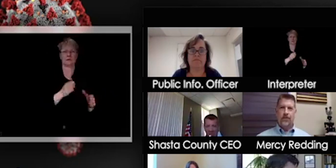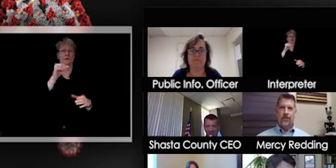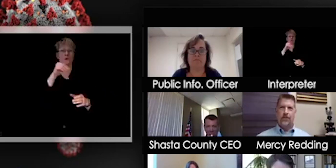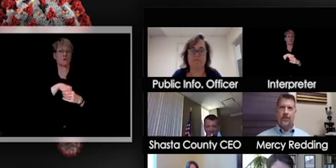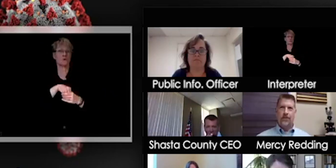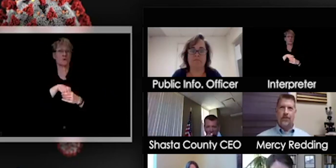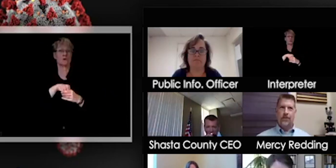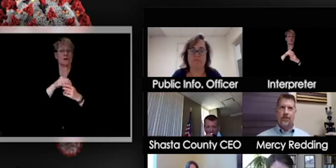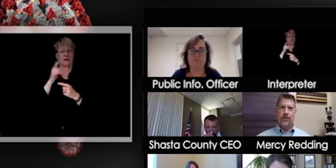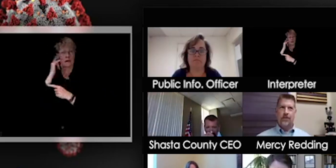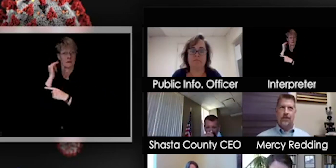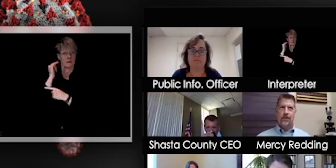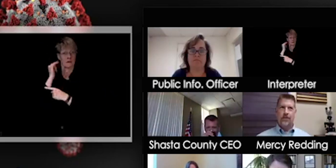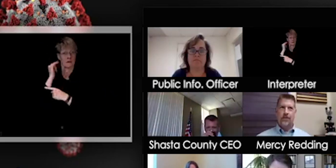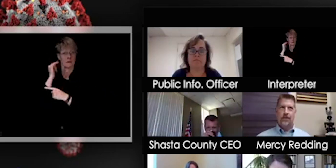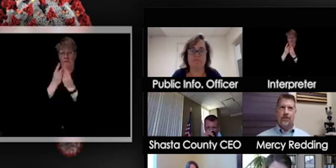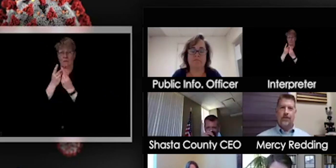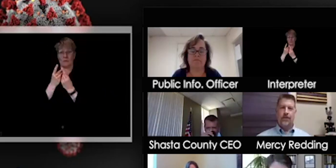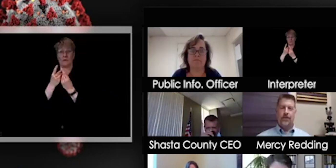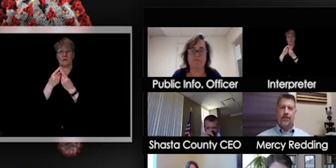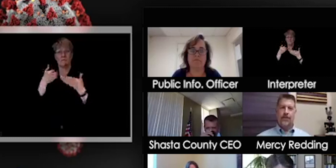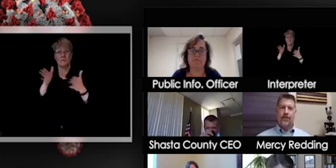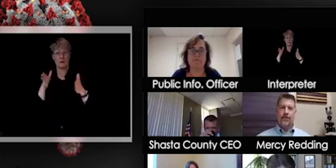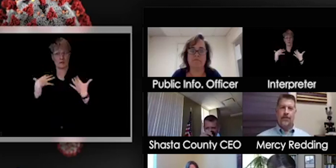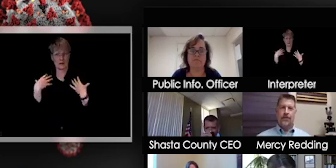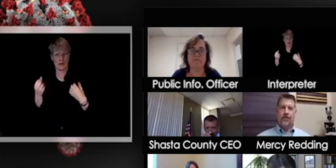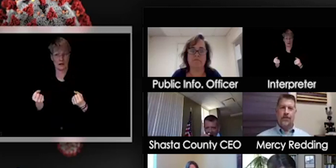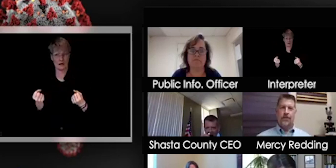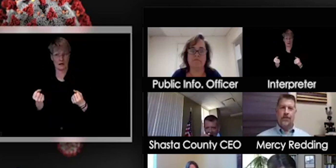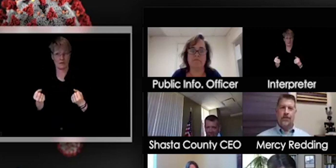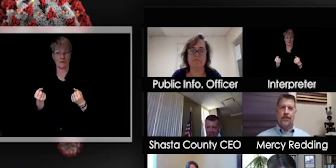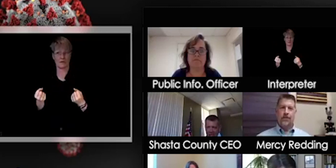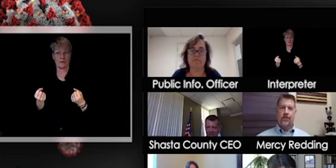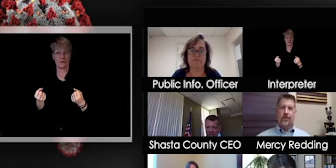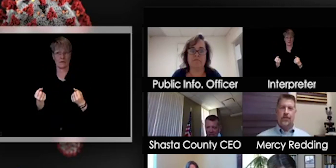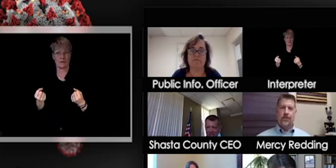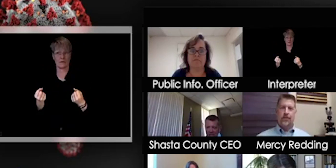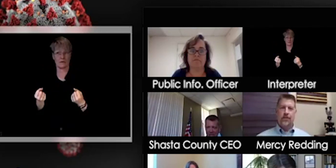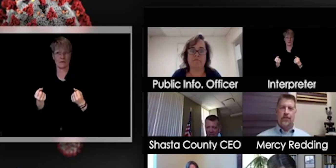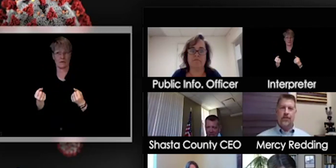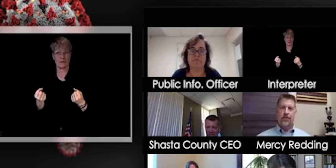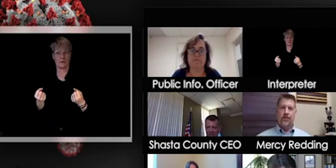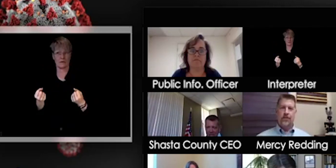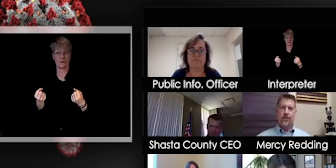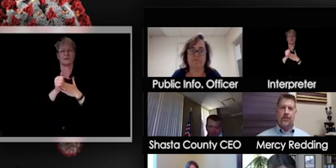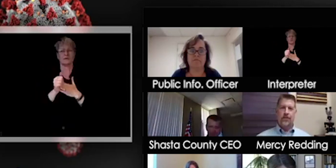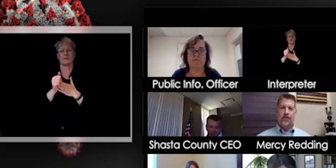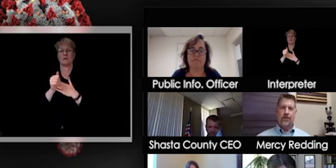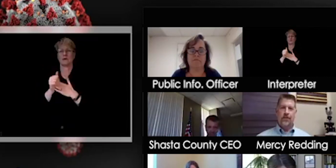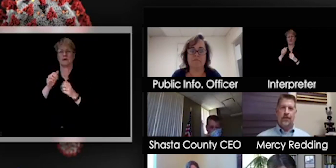came out with guidance. CDPH guidance is going to be updated this week. In light of the increase